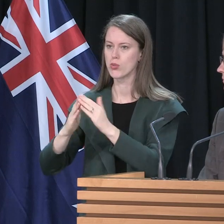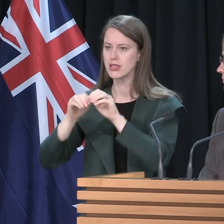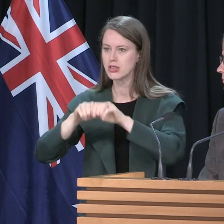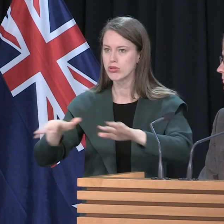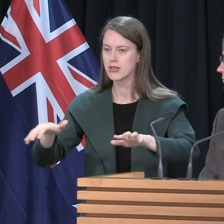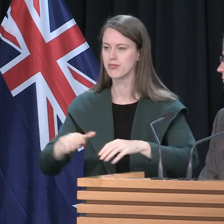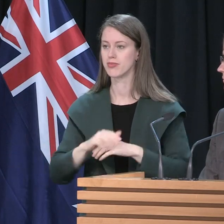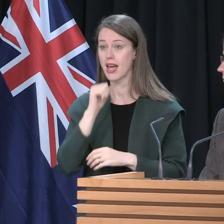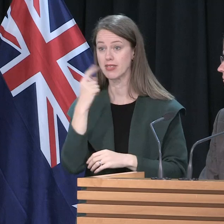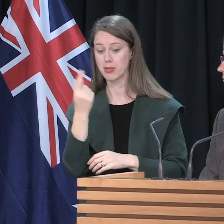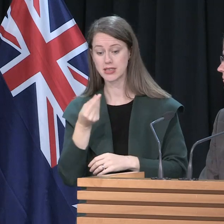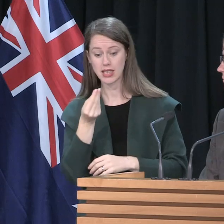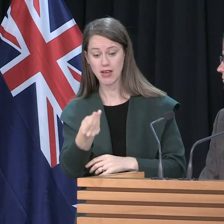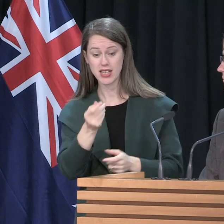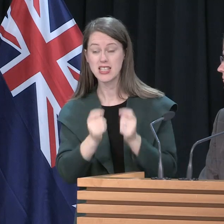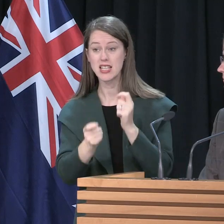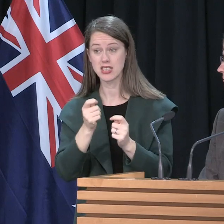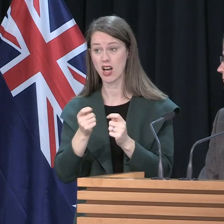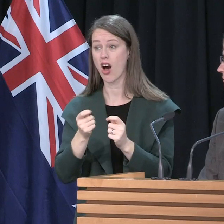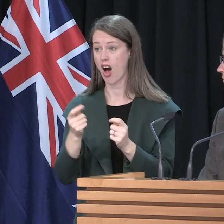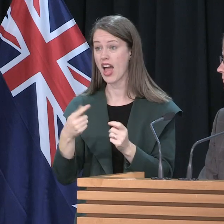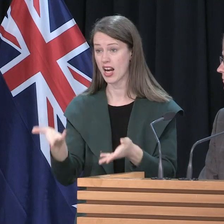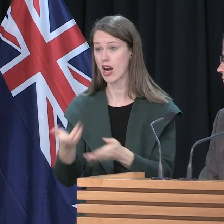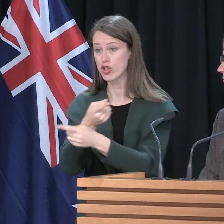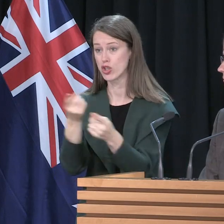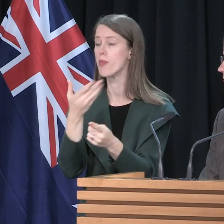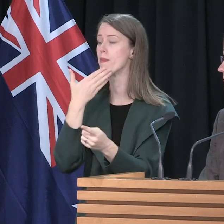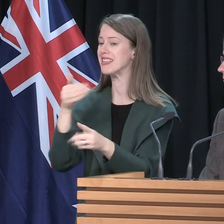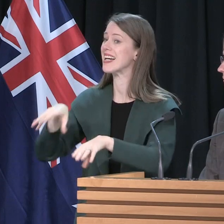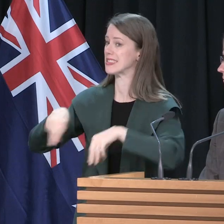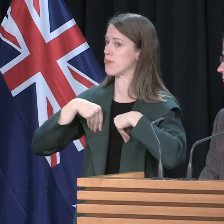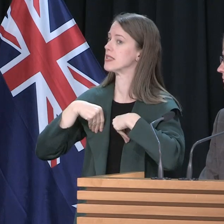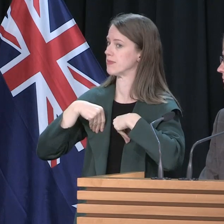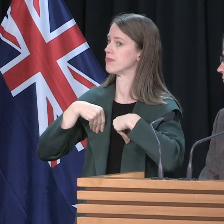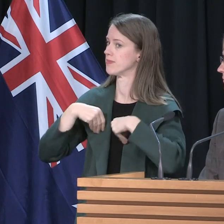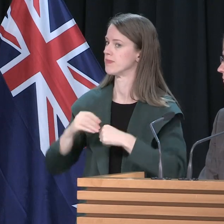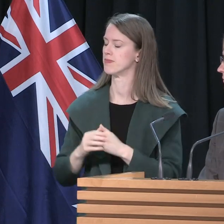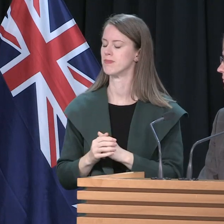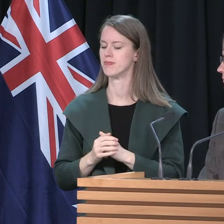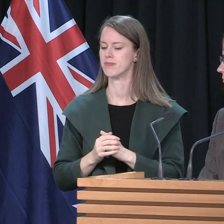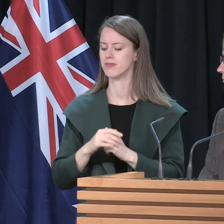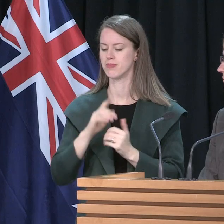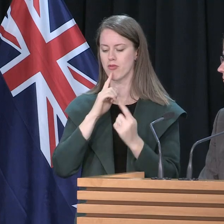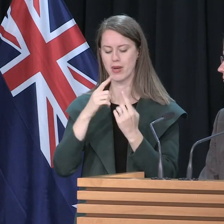strategy to continue with the elimination of COVID-19. If people are offered a test, I